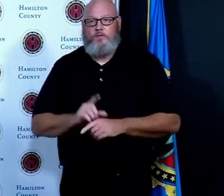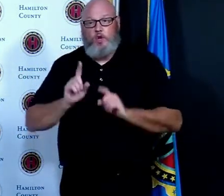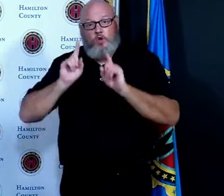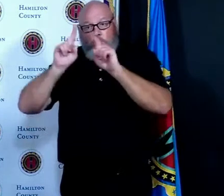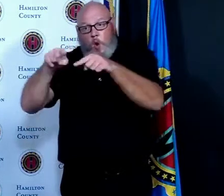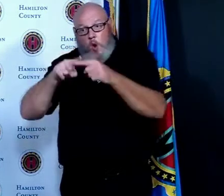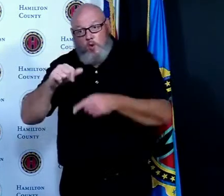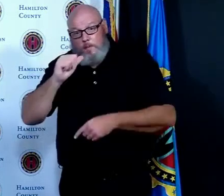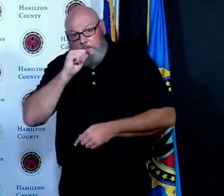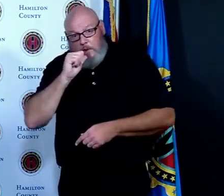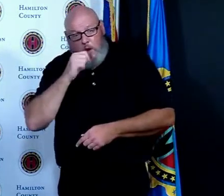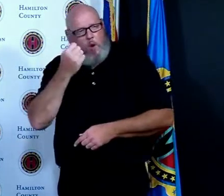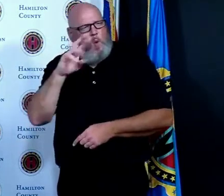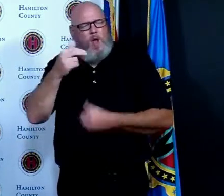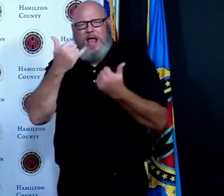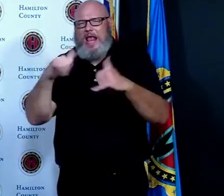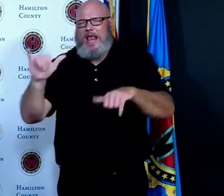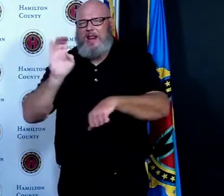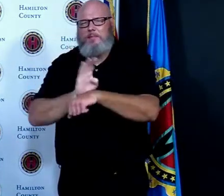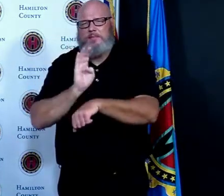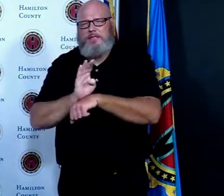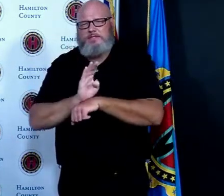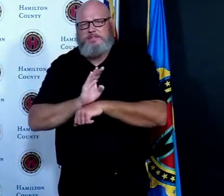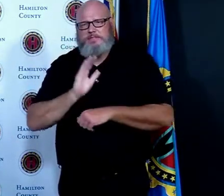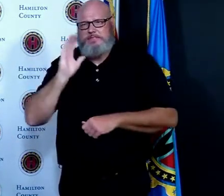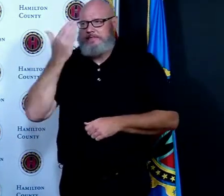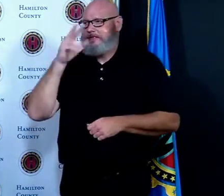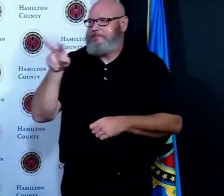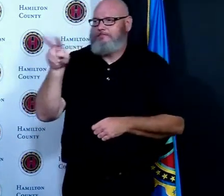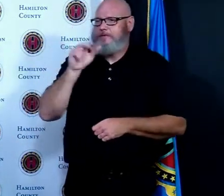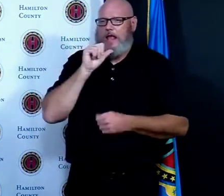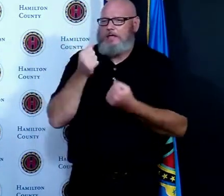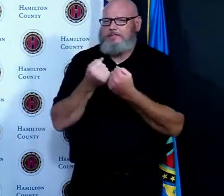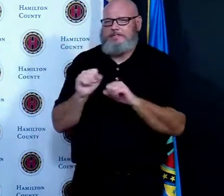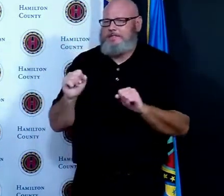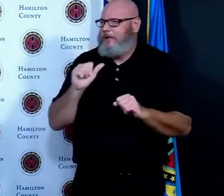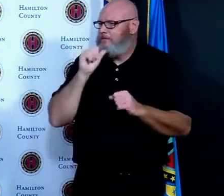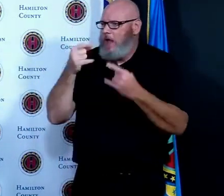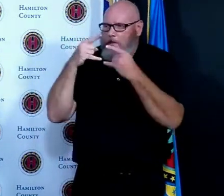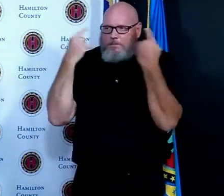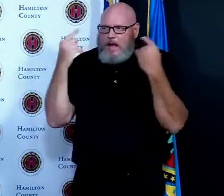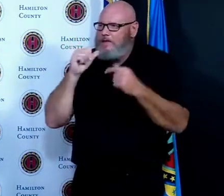how that business is complying with state orders please leave we actually get web complaints we see